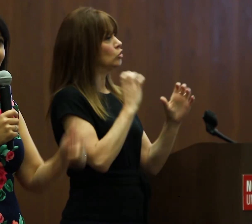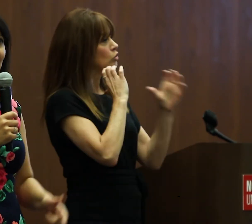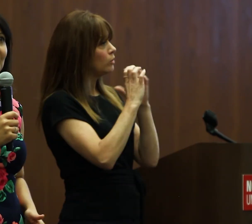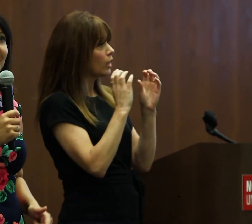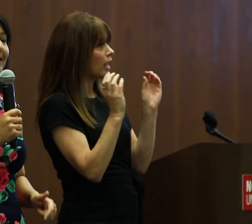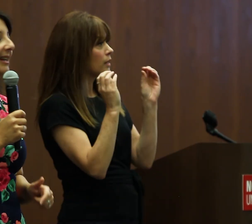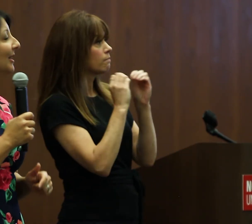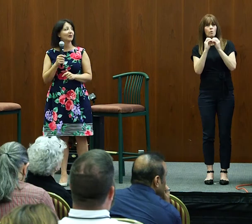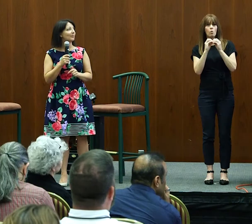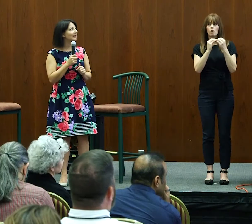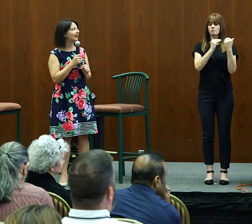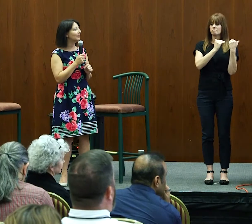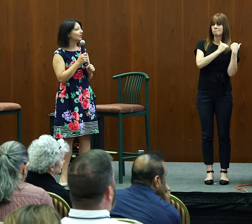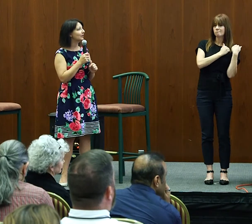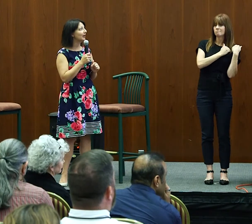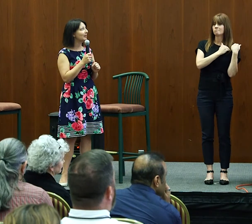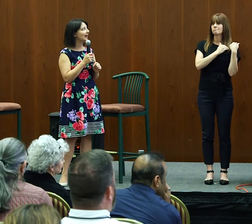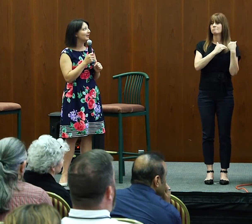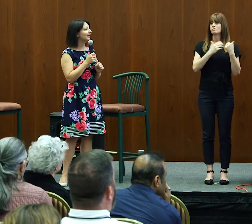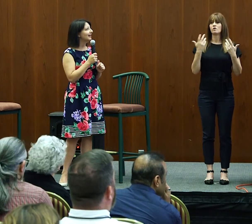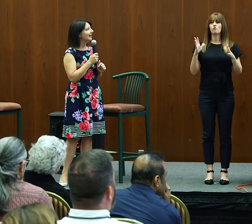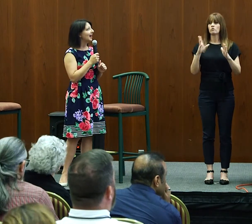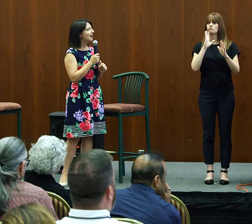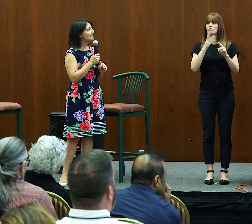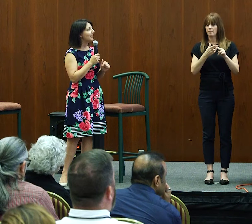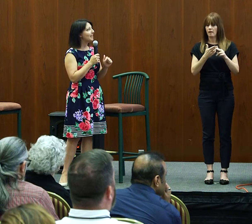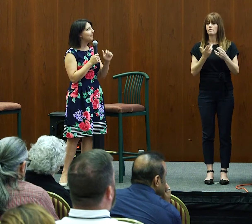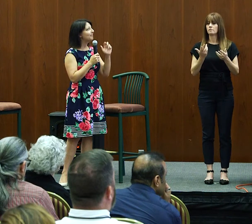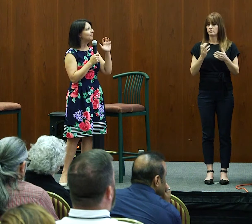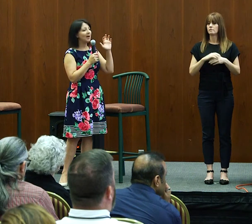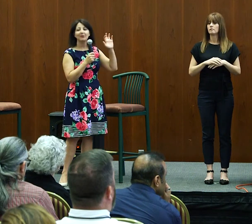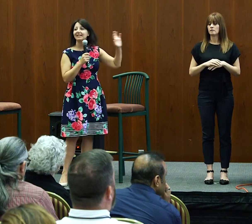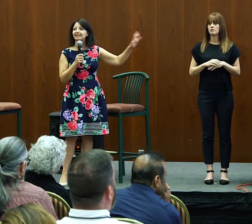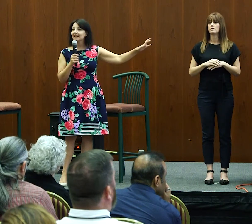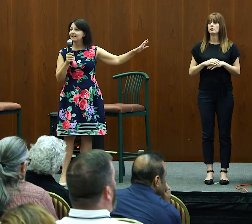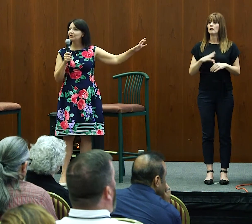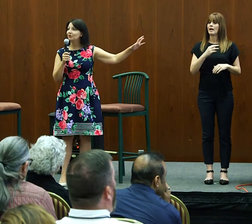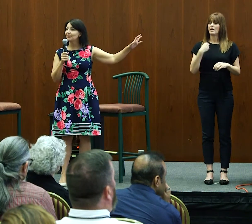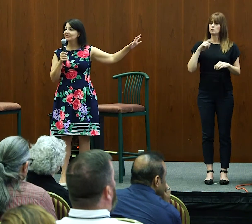accountability, right, that we're talking about. We need to continue to raise